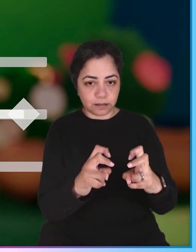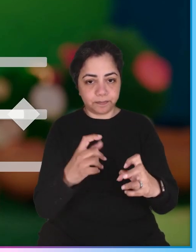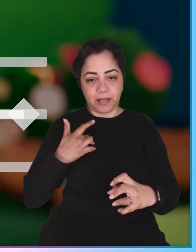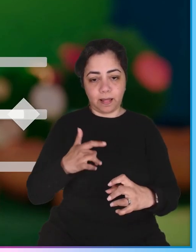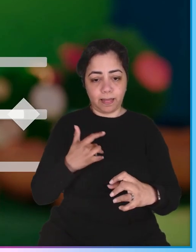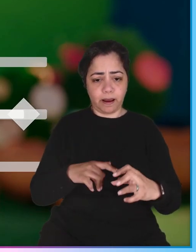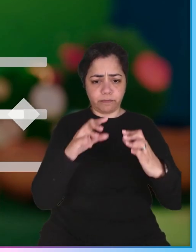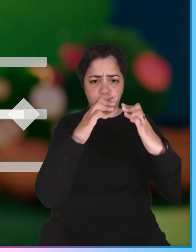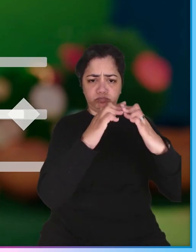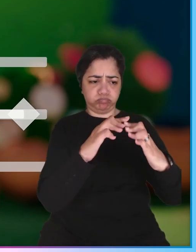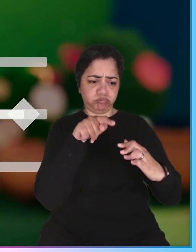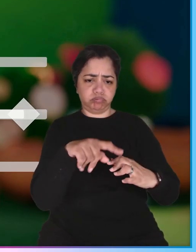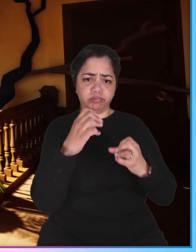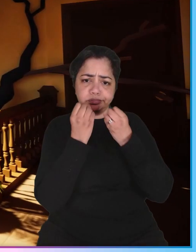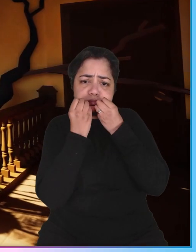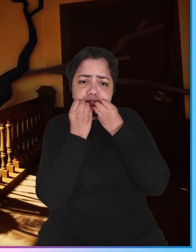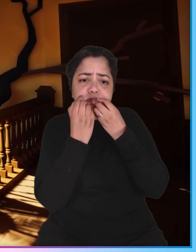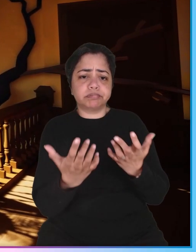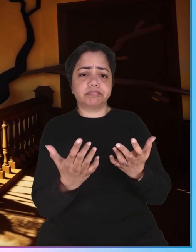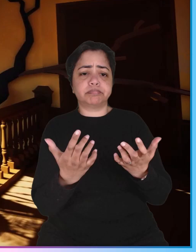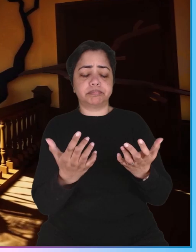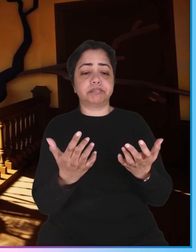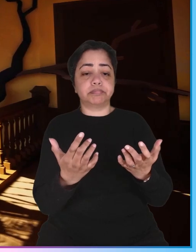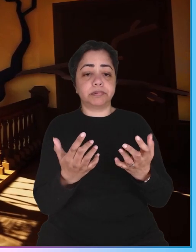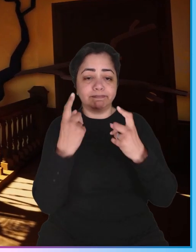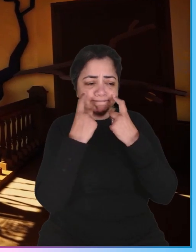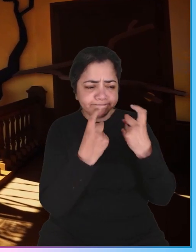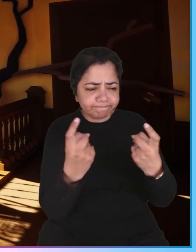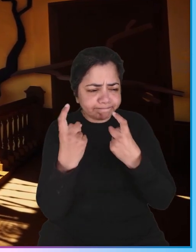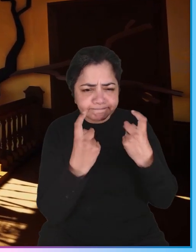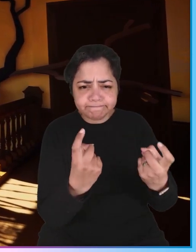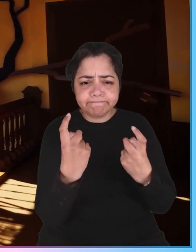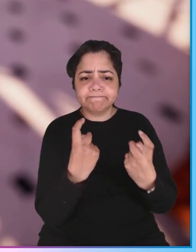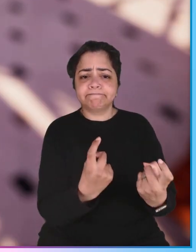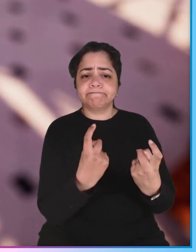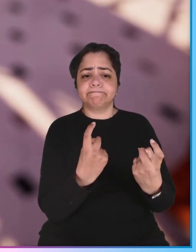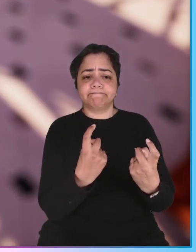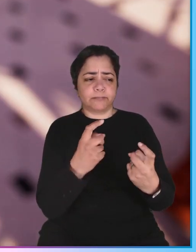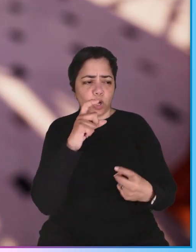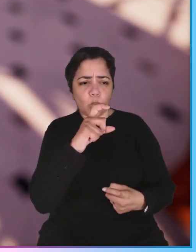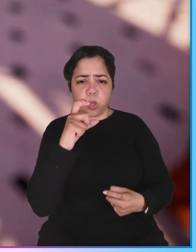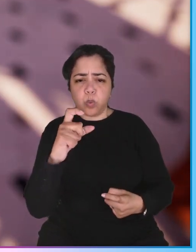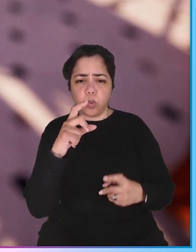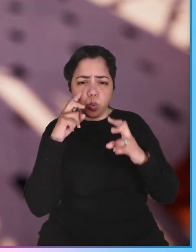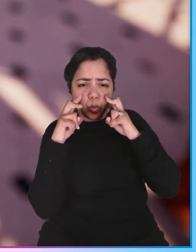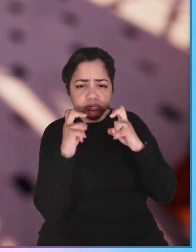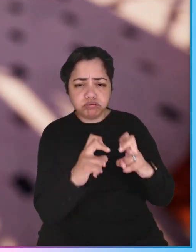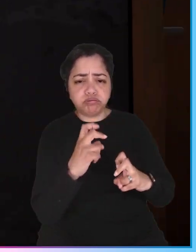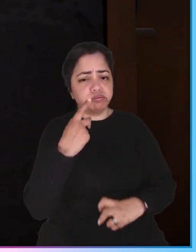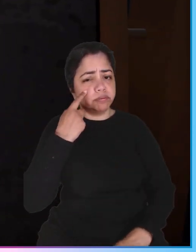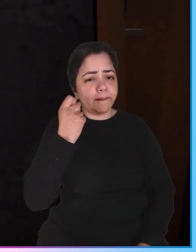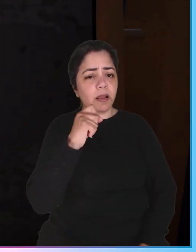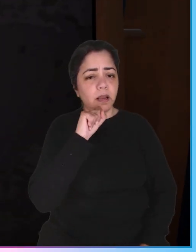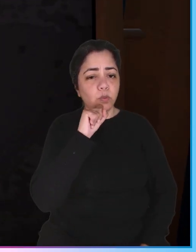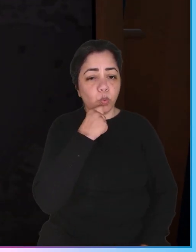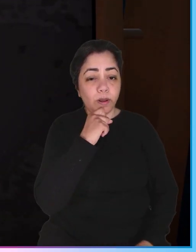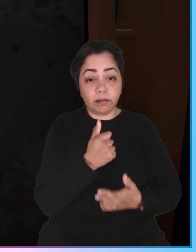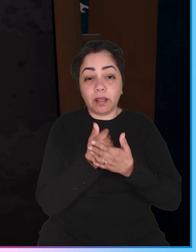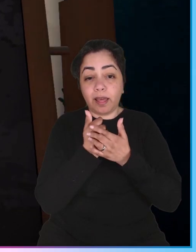Invertable camera controls help ensure you have a familiar experience. Inspect postcards, books, posters and more around the manor